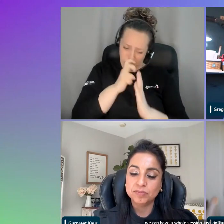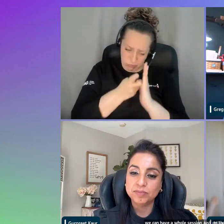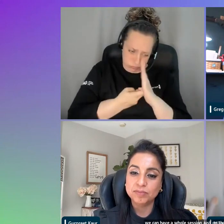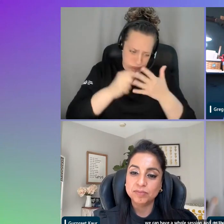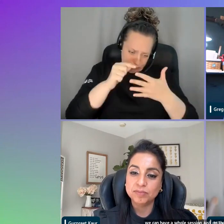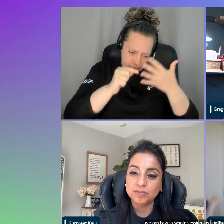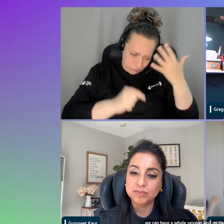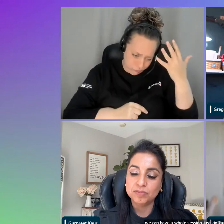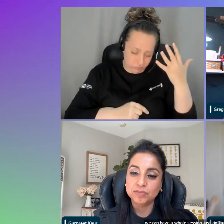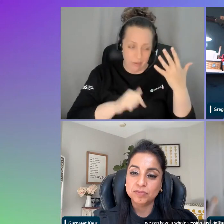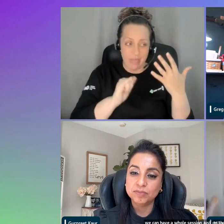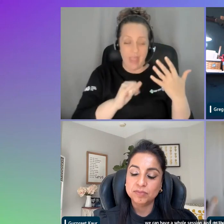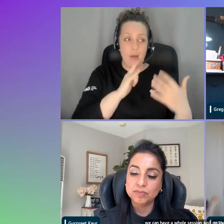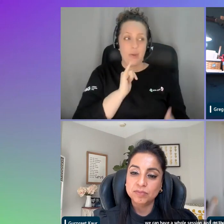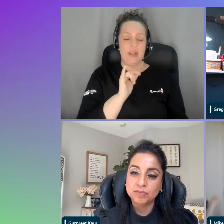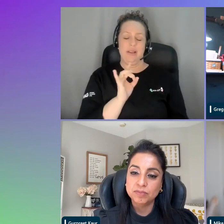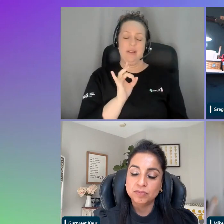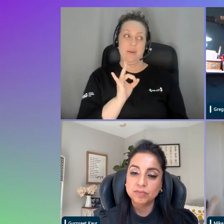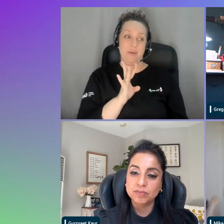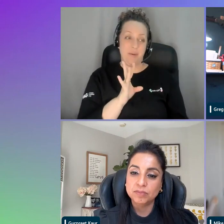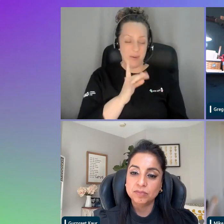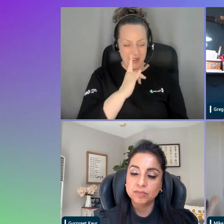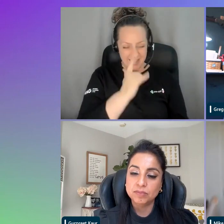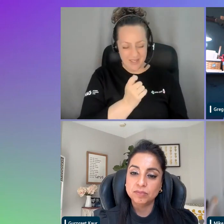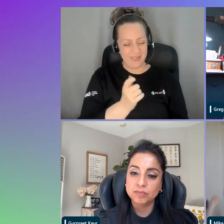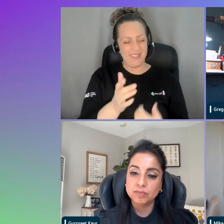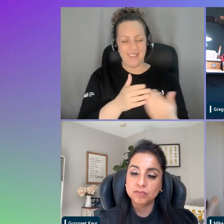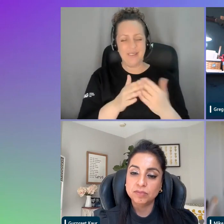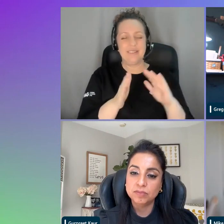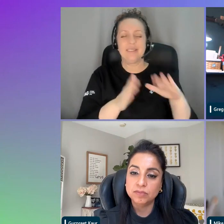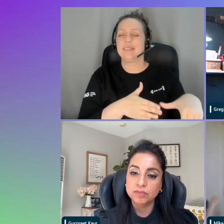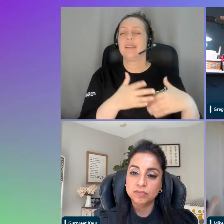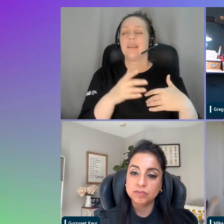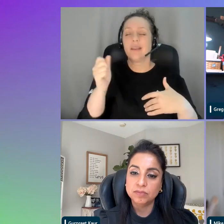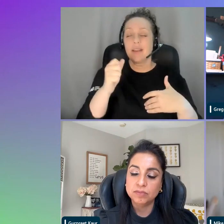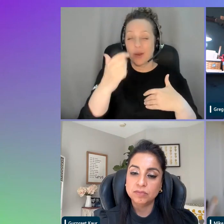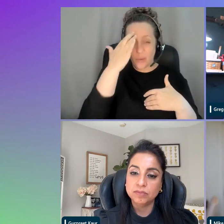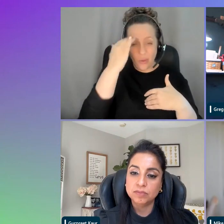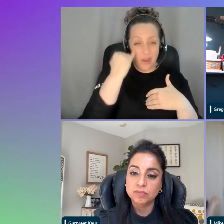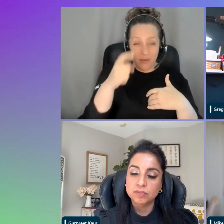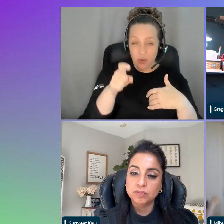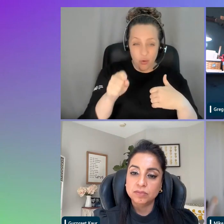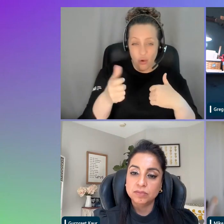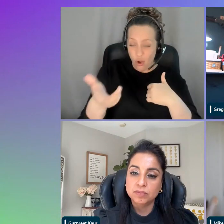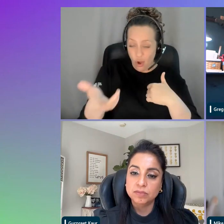And I think you're right. That's a whole that's another pitfall or trap to, um. Yeah You know, so look, I think if you're if